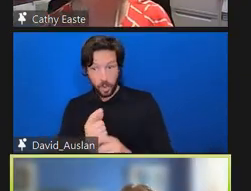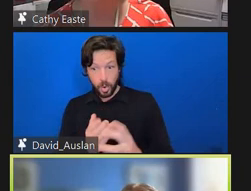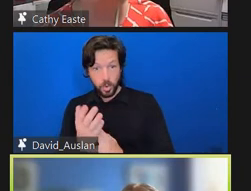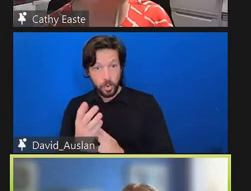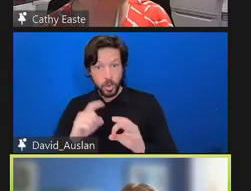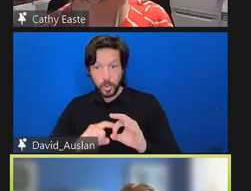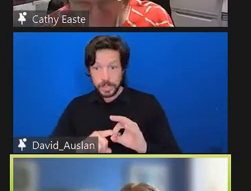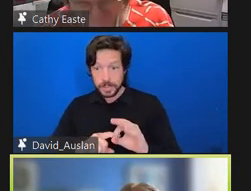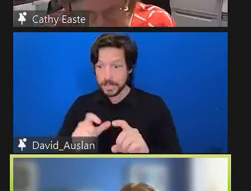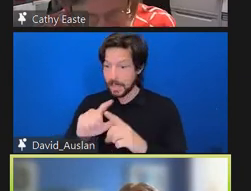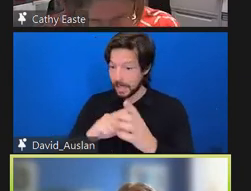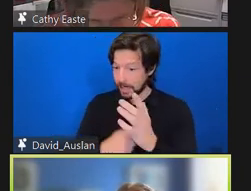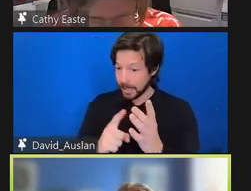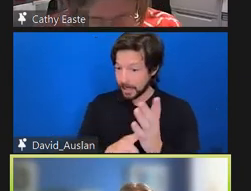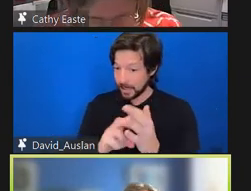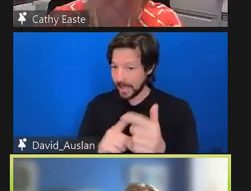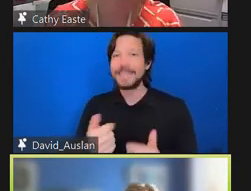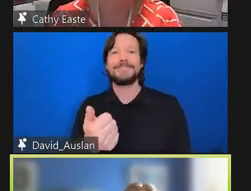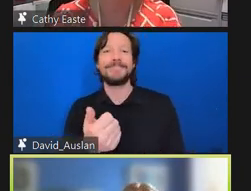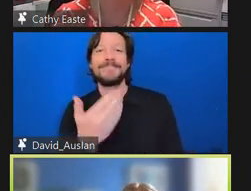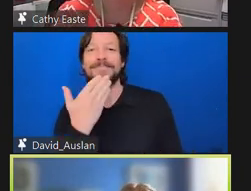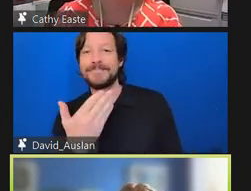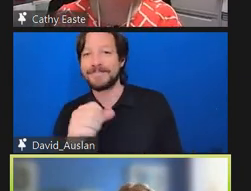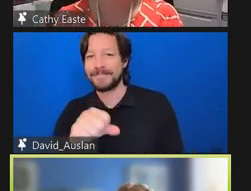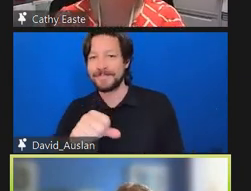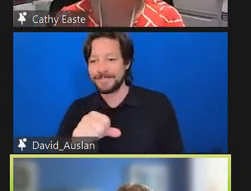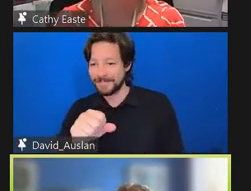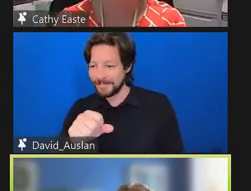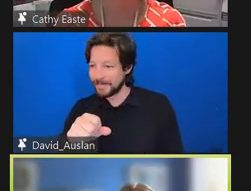Thanks, Cathy. That's absolutely fabulous. There's some really good tips and